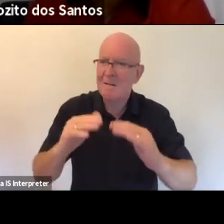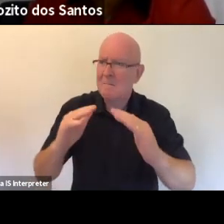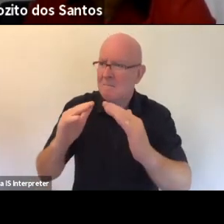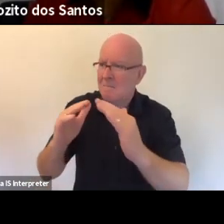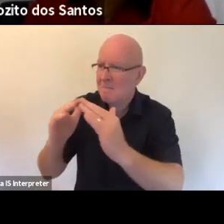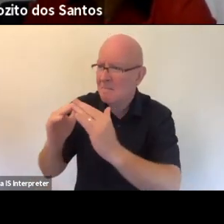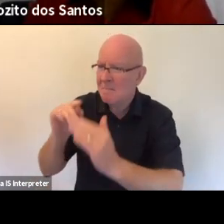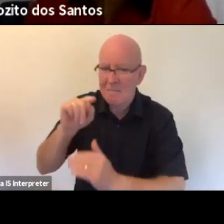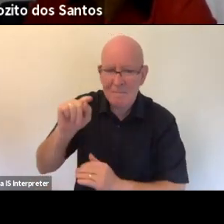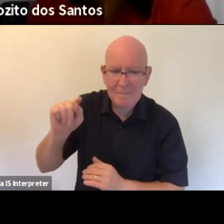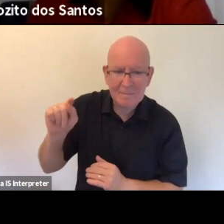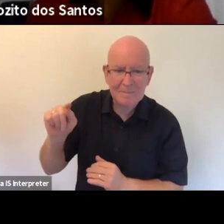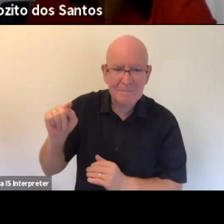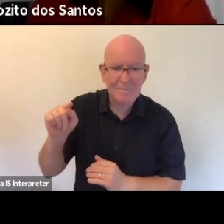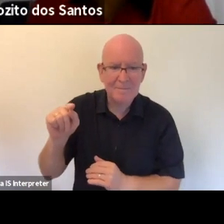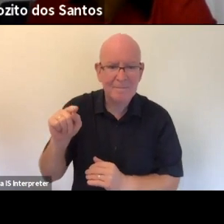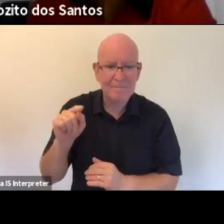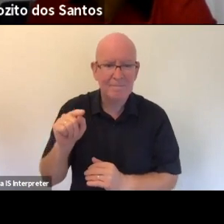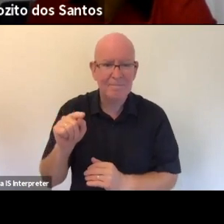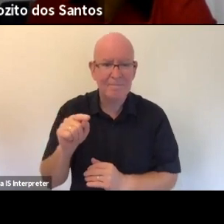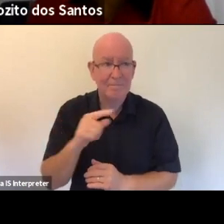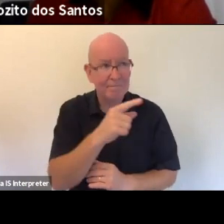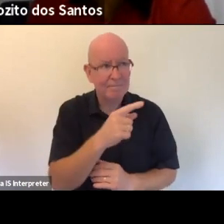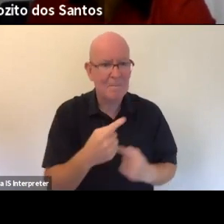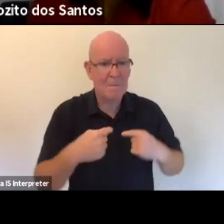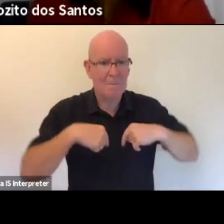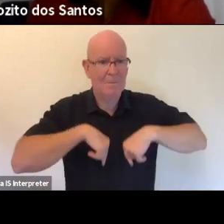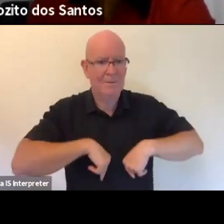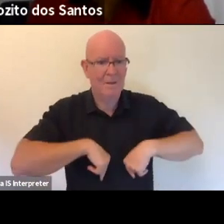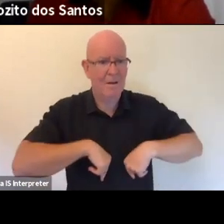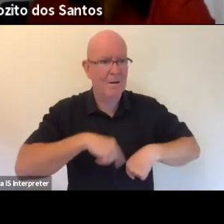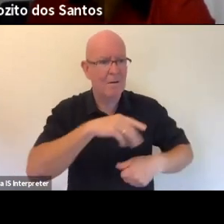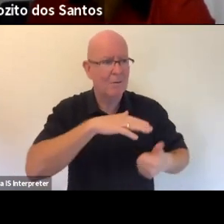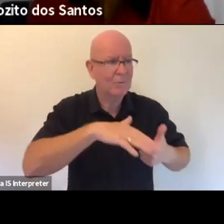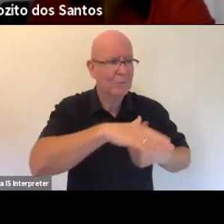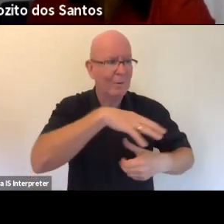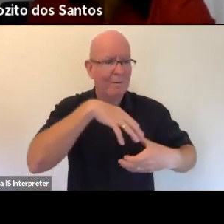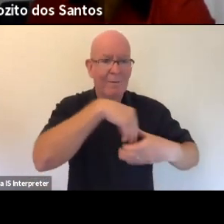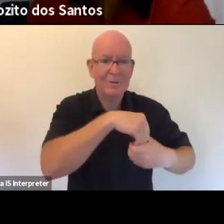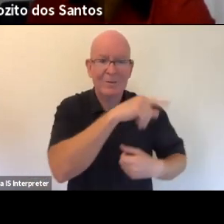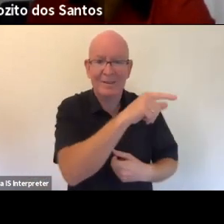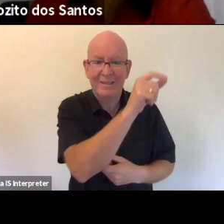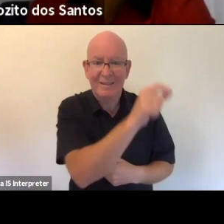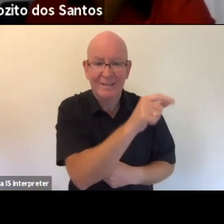There are some of the barriers that people with disabilities face. There are a lack of requirement of the documents.